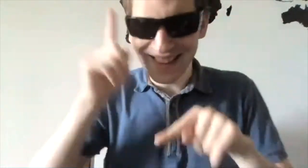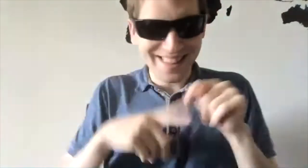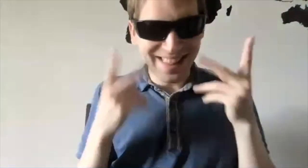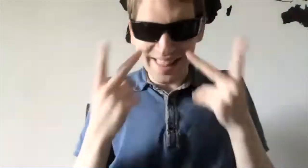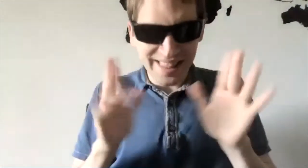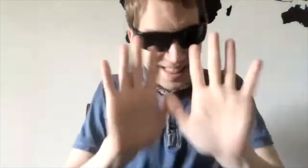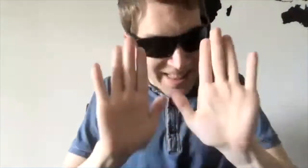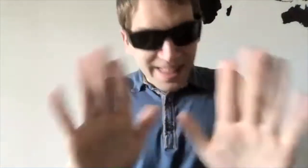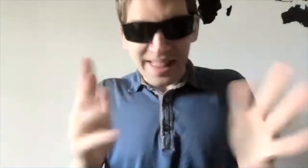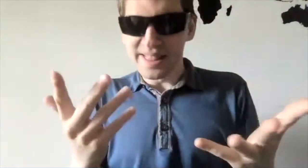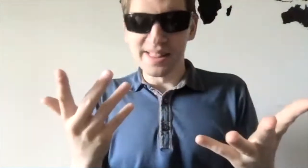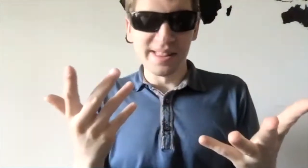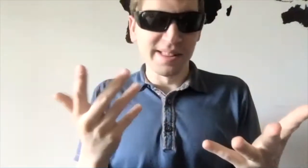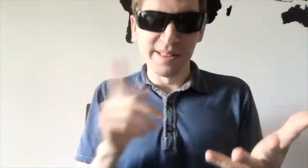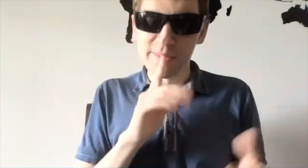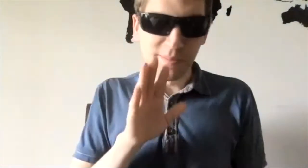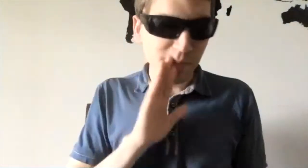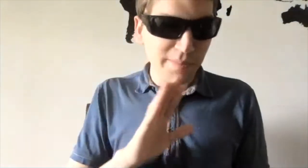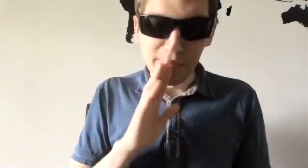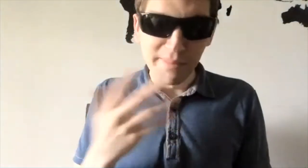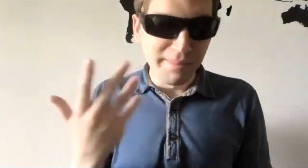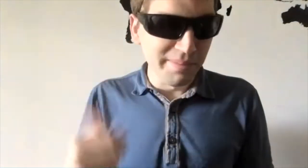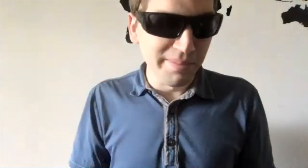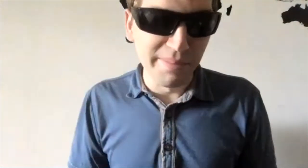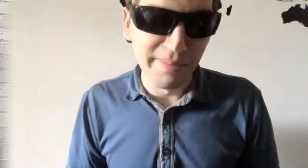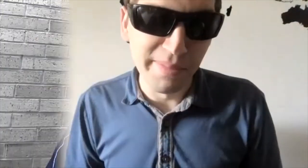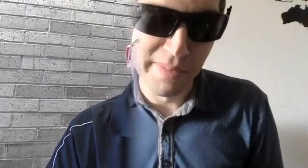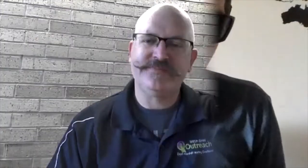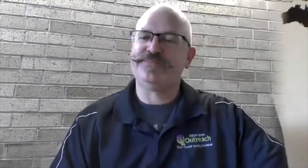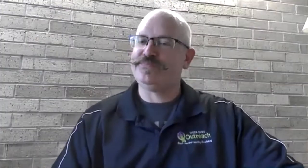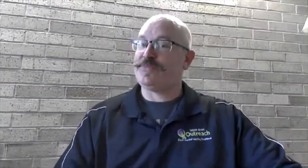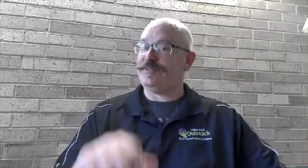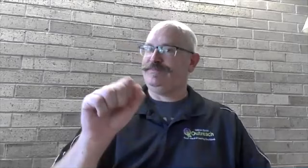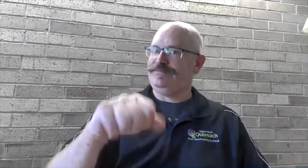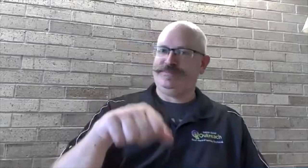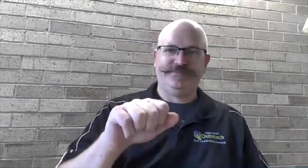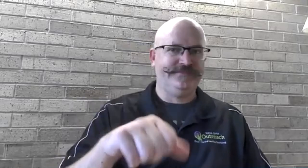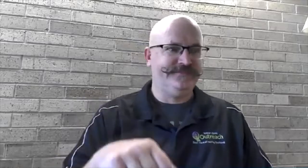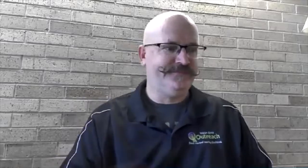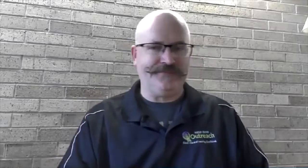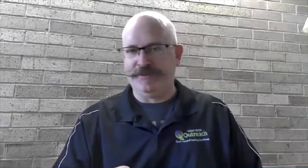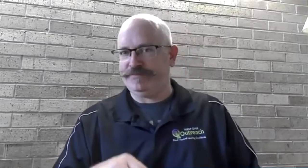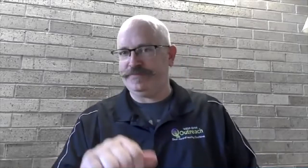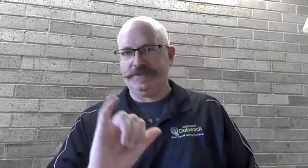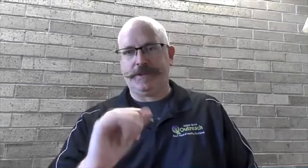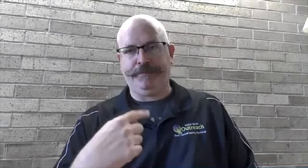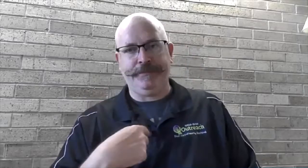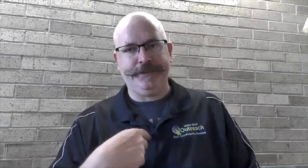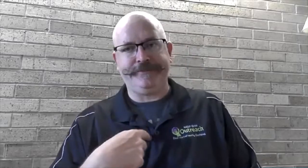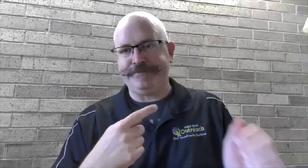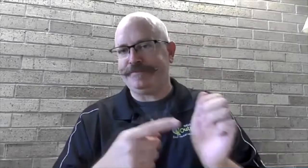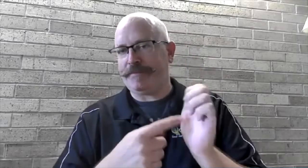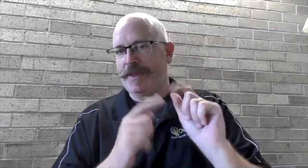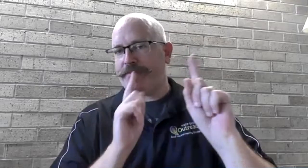It's just it's a matter of what I need to be successful in understanding what's going on.